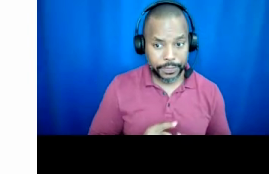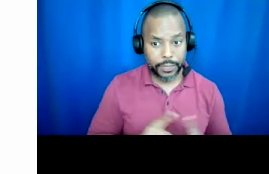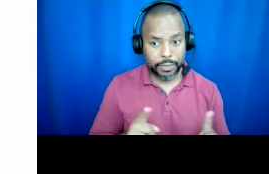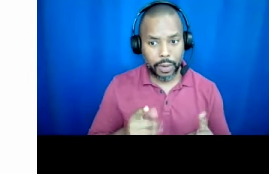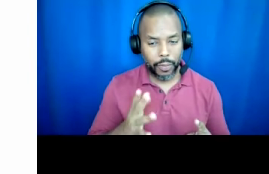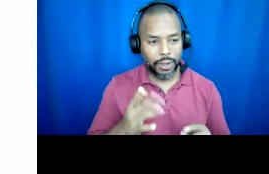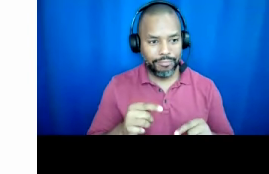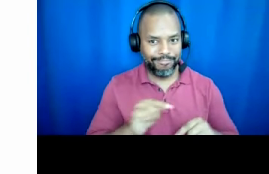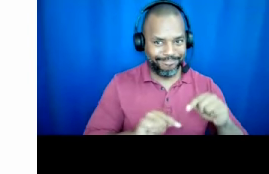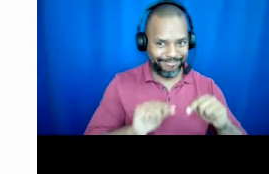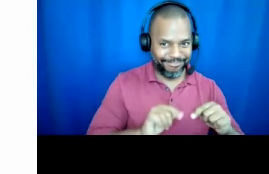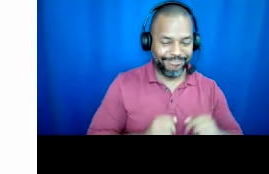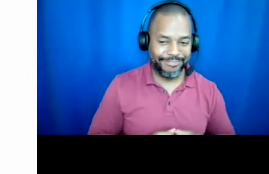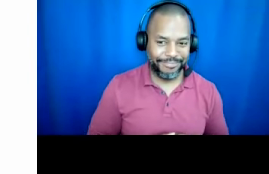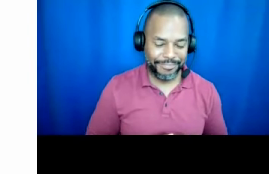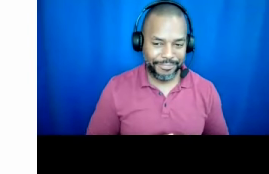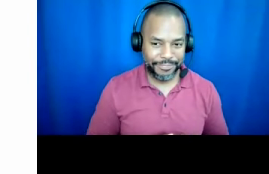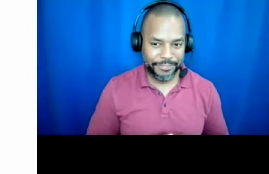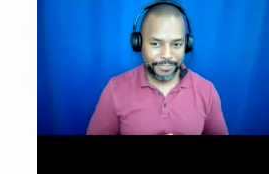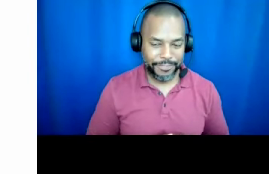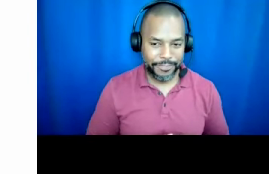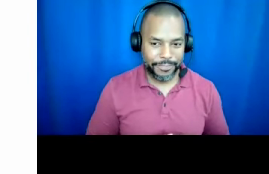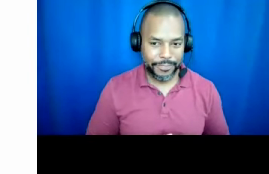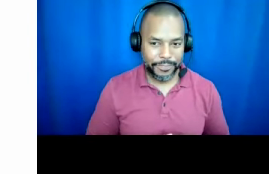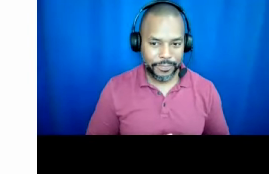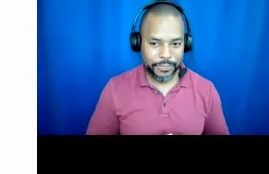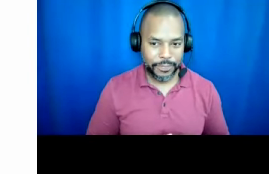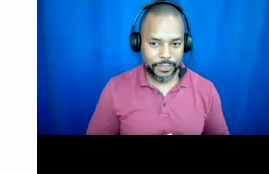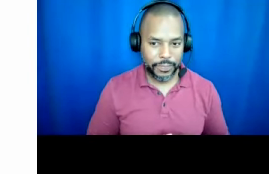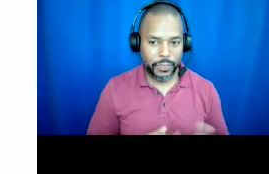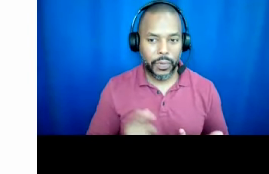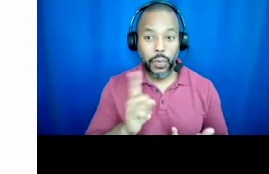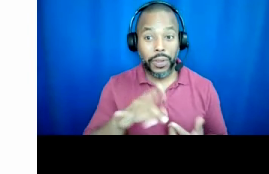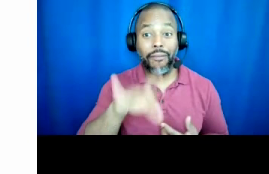to where you can find additional information.